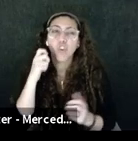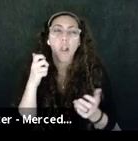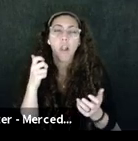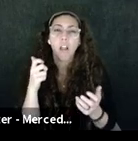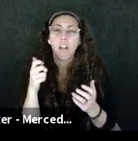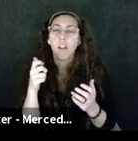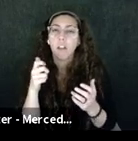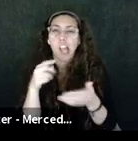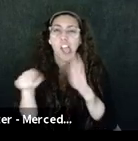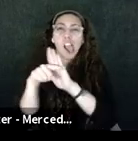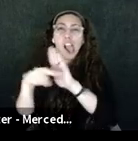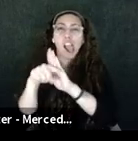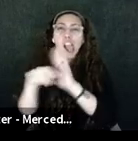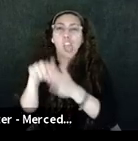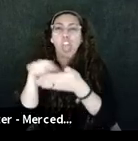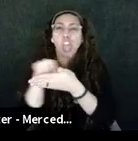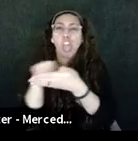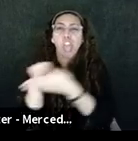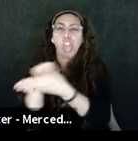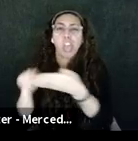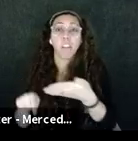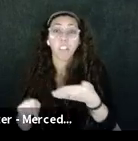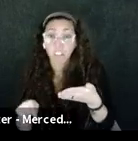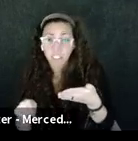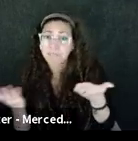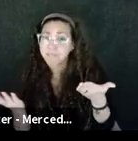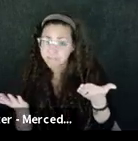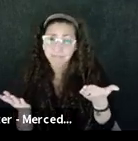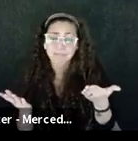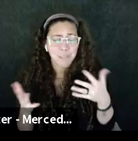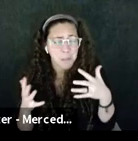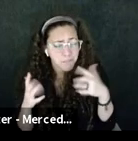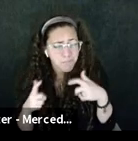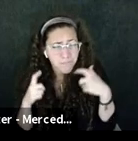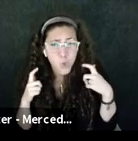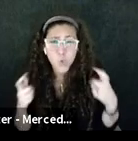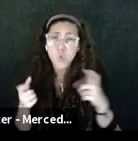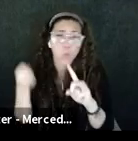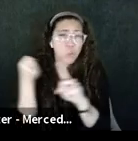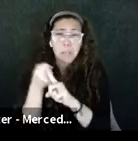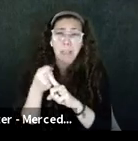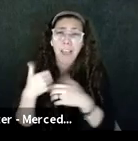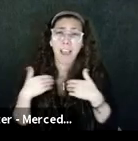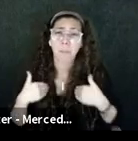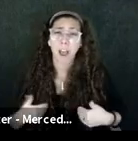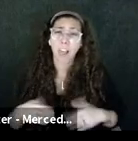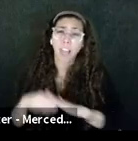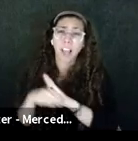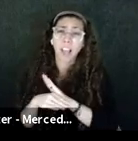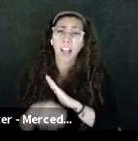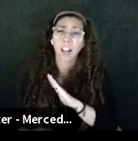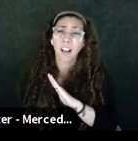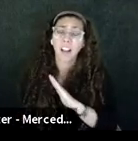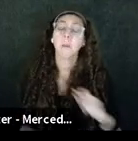Jason Williams: Negativity all of those things have a huge impact on us. So they ended up developing kind of developing out these aces.